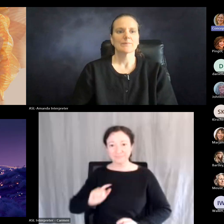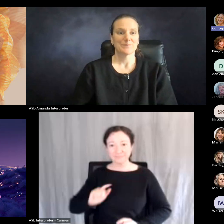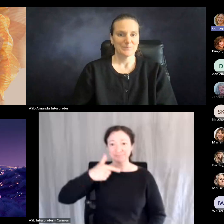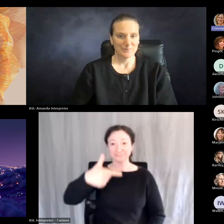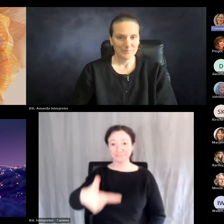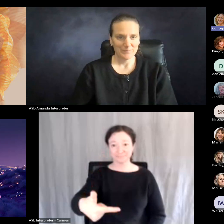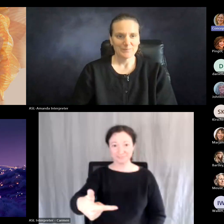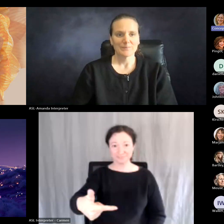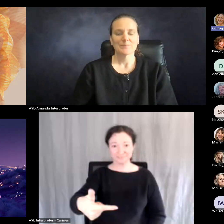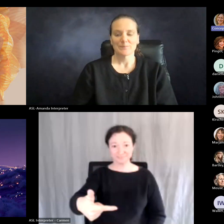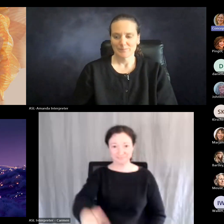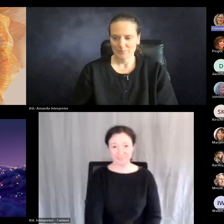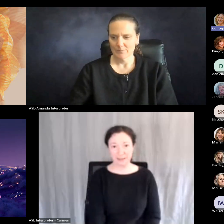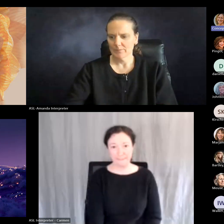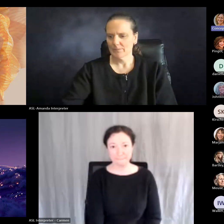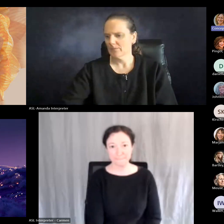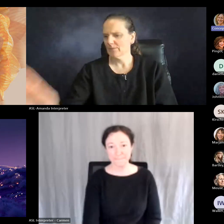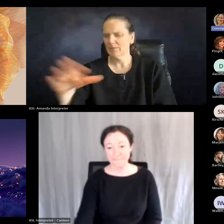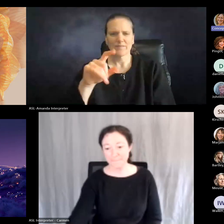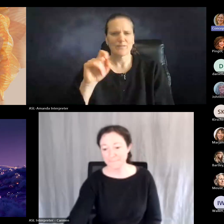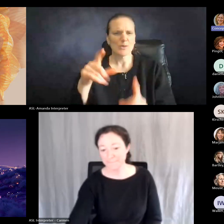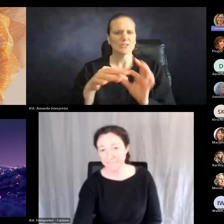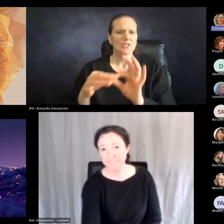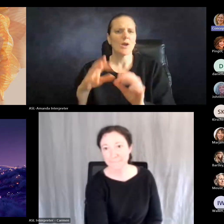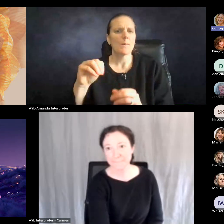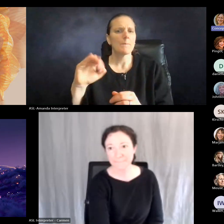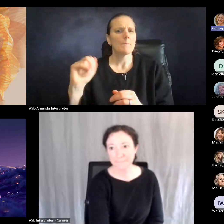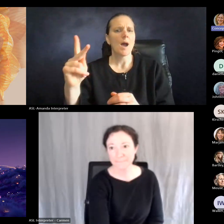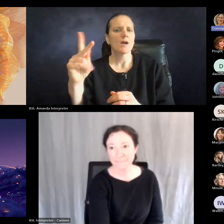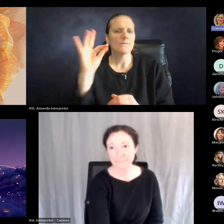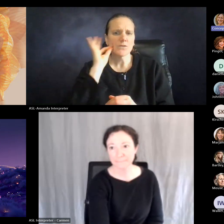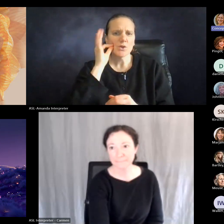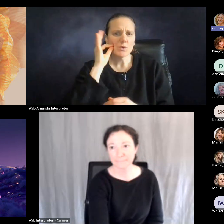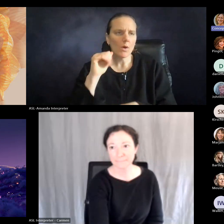Is monk fruit or plant-based sweeteners better than other sweeteners?